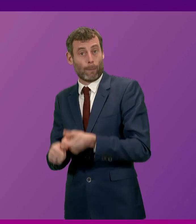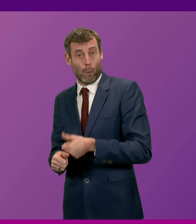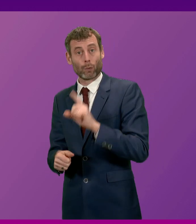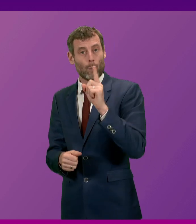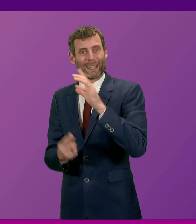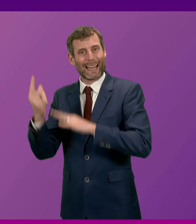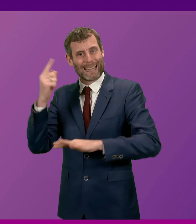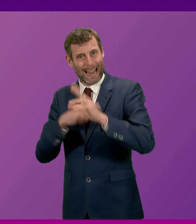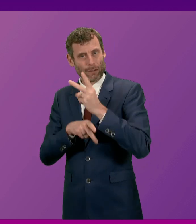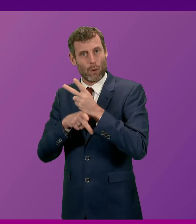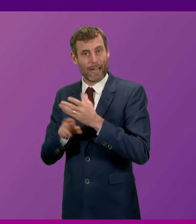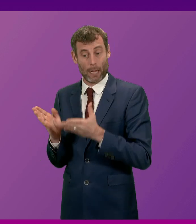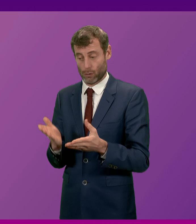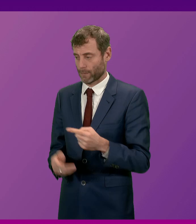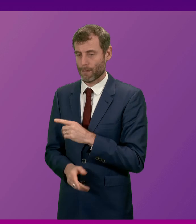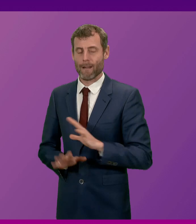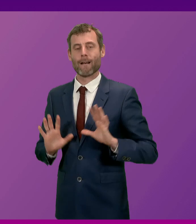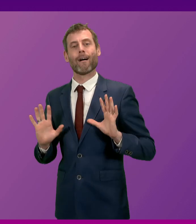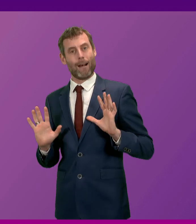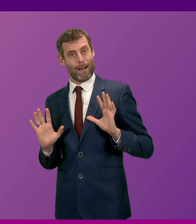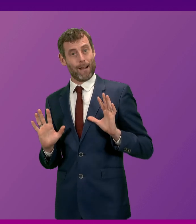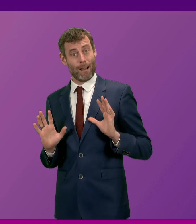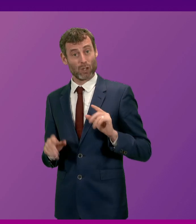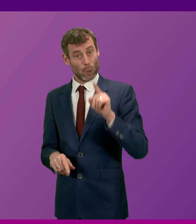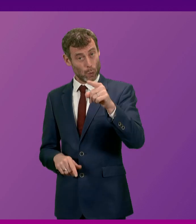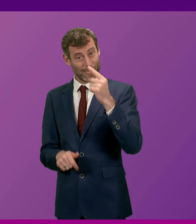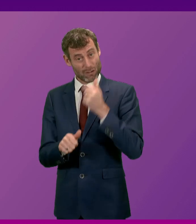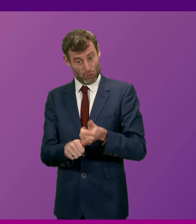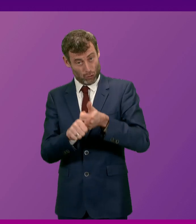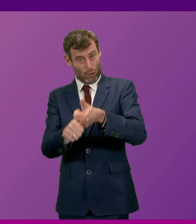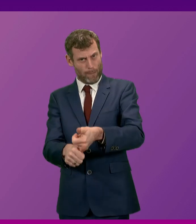care service. If that is what support for creating a national care service looks like,